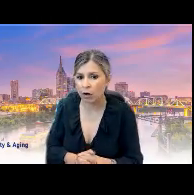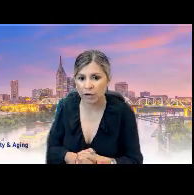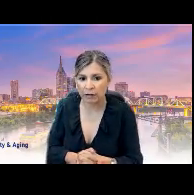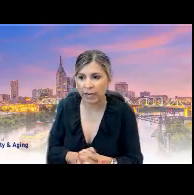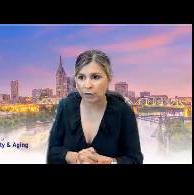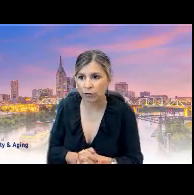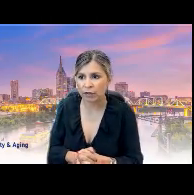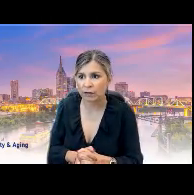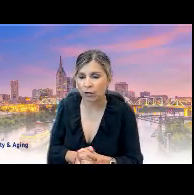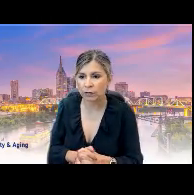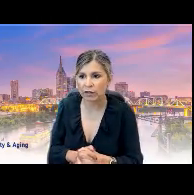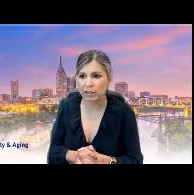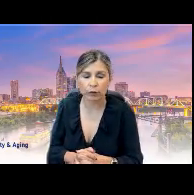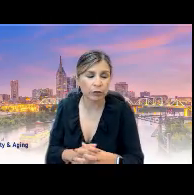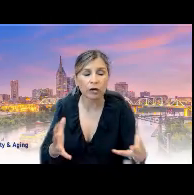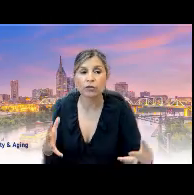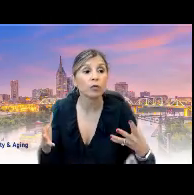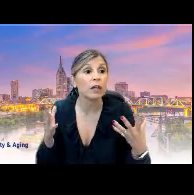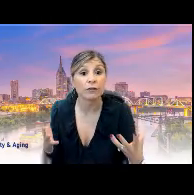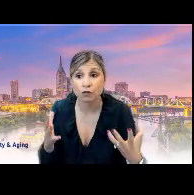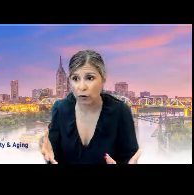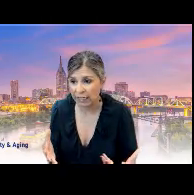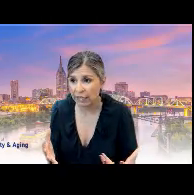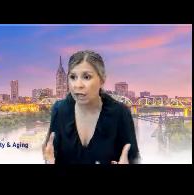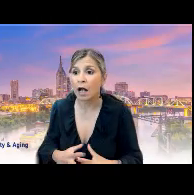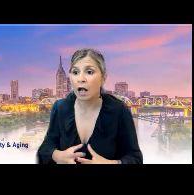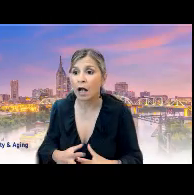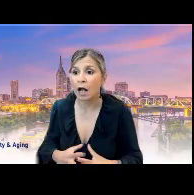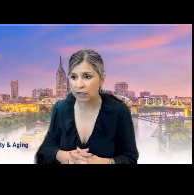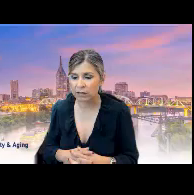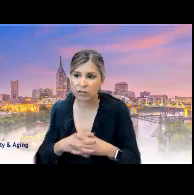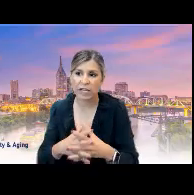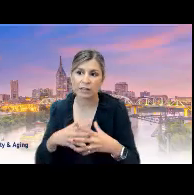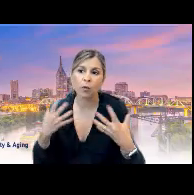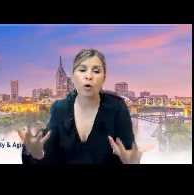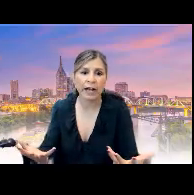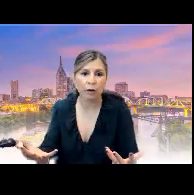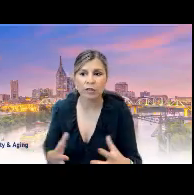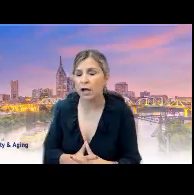navigators and all of the stuff we do. We also do a lot of training about this to get the word out.